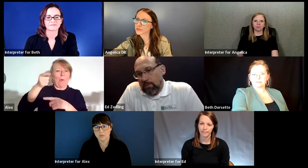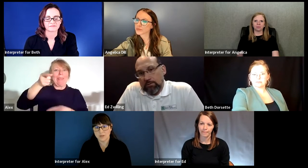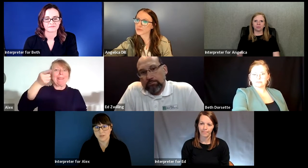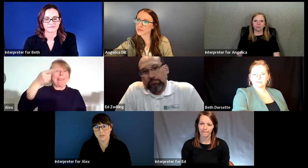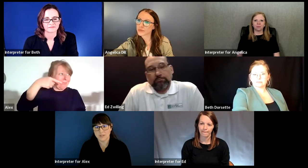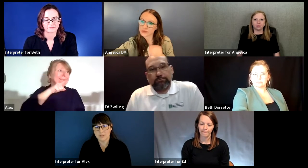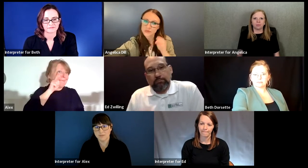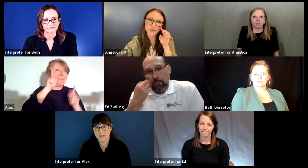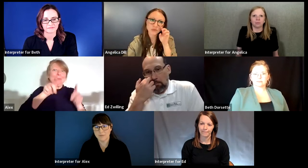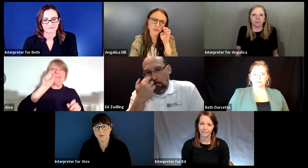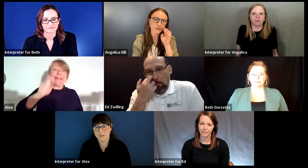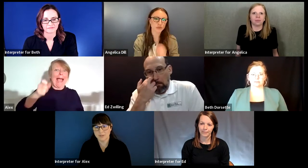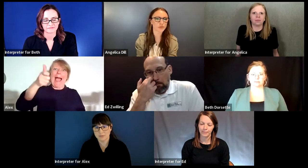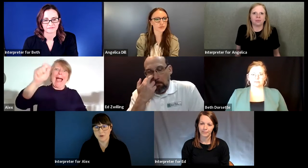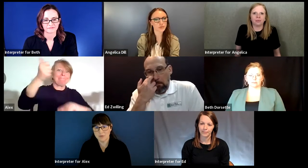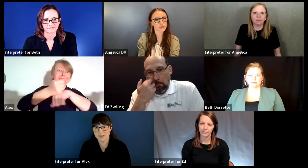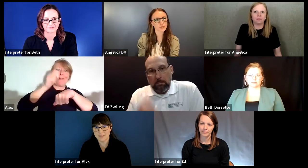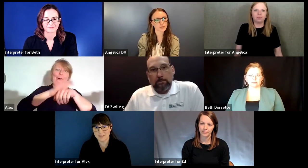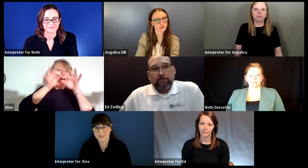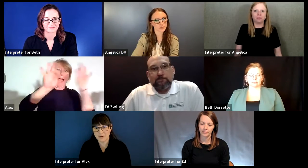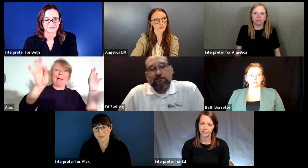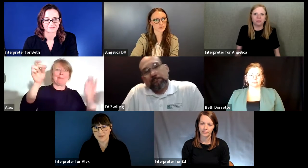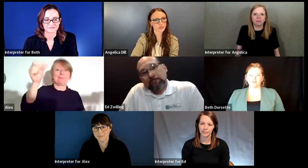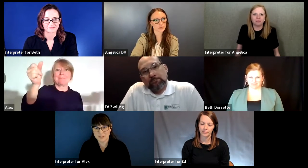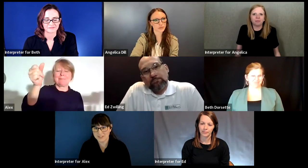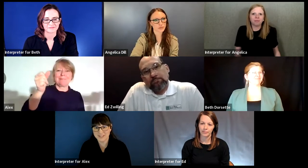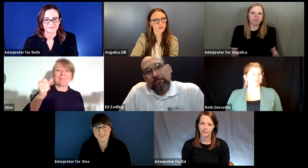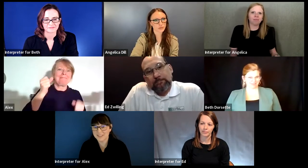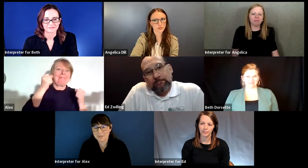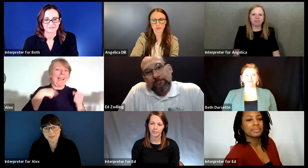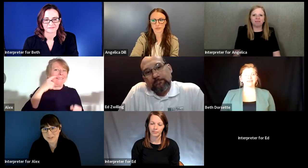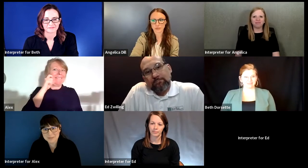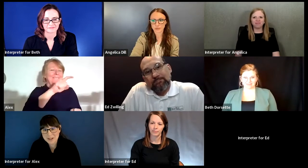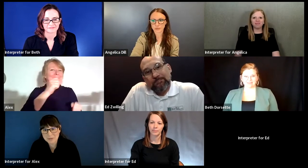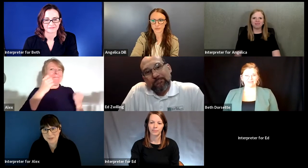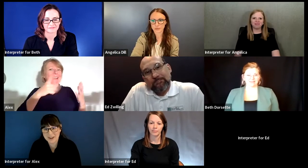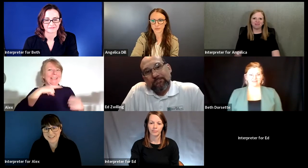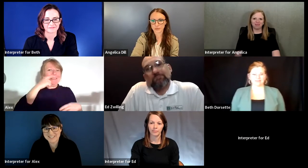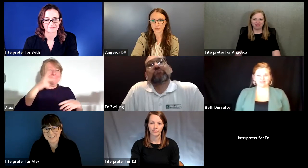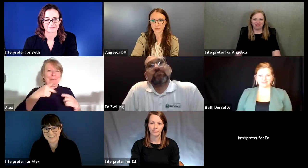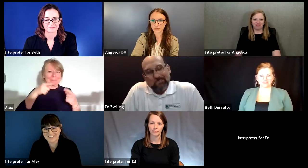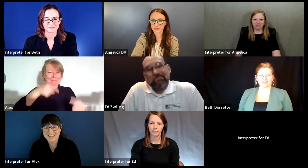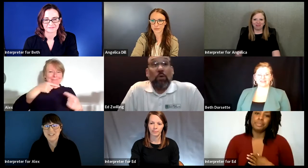You know, give the Deaf person the remote and you know the Deaf person can set the captions on themselves, right? Right.